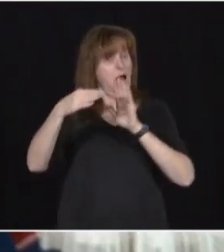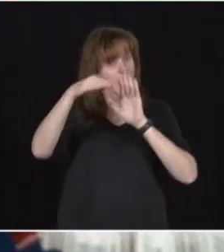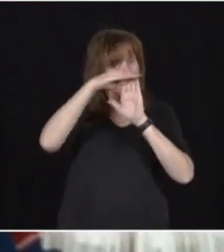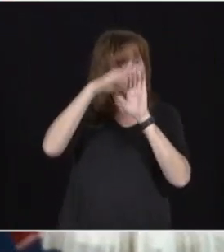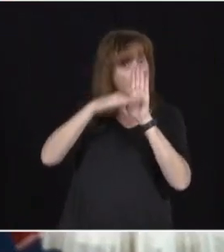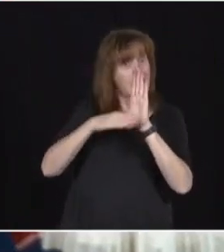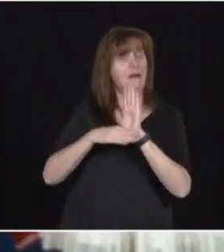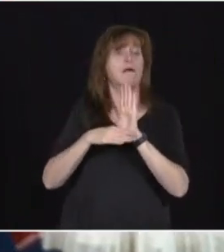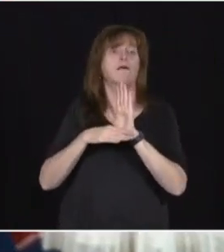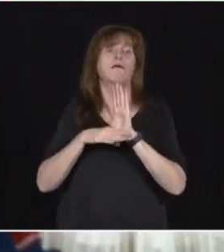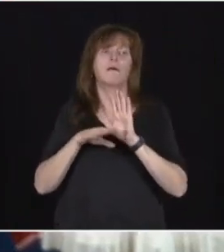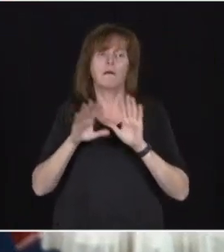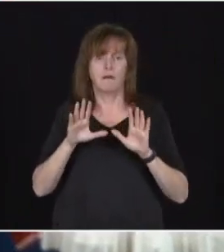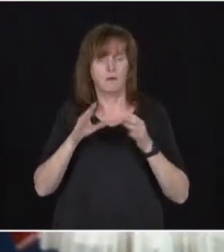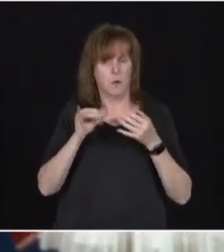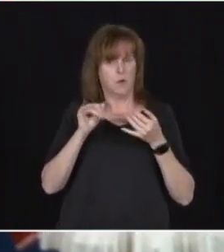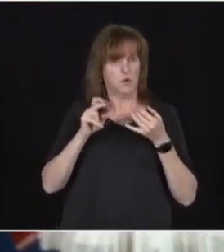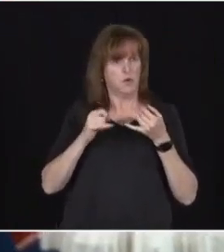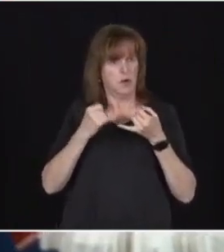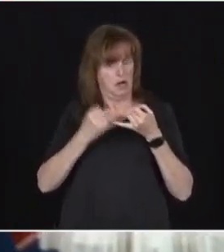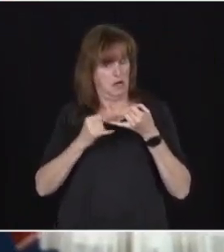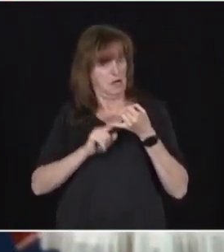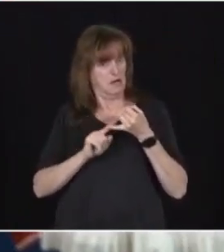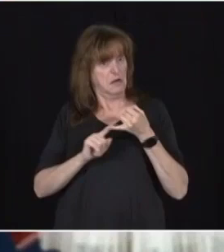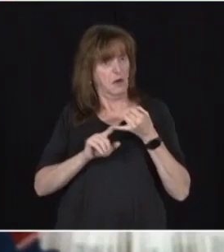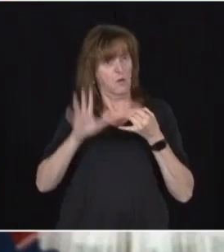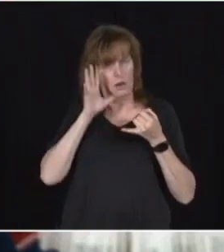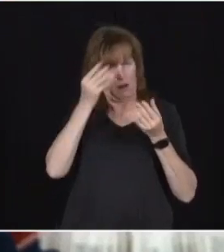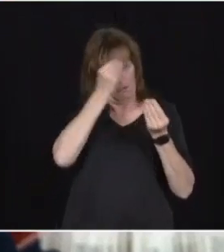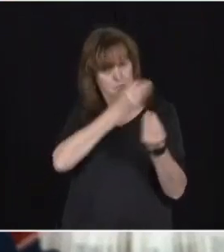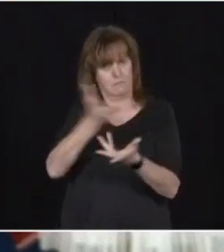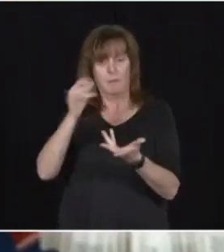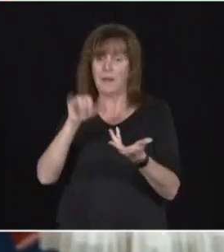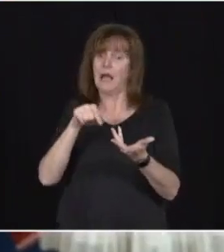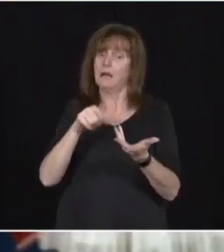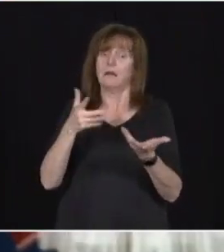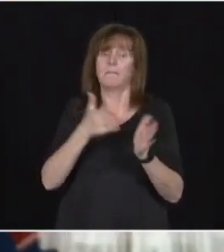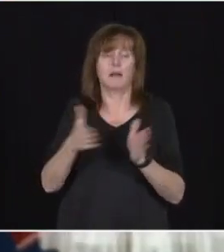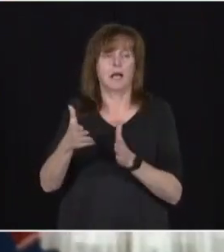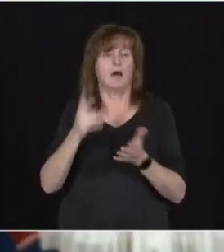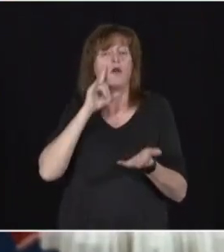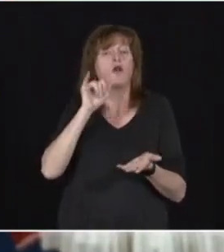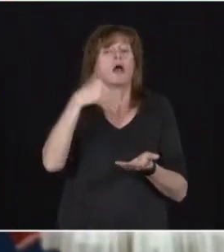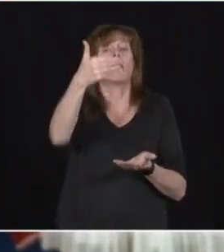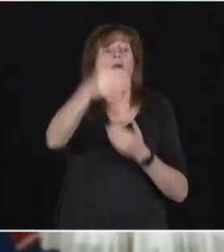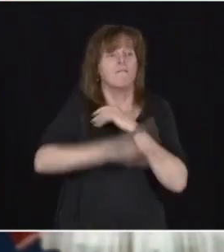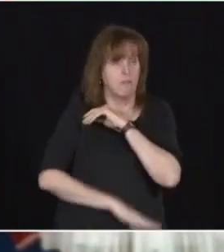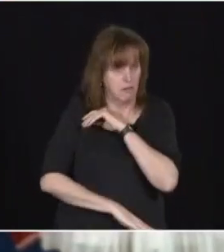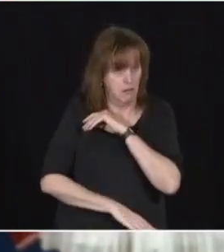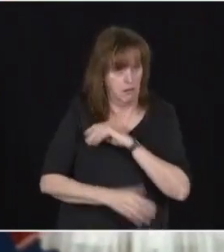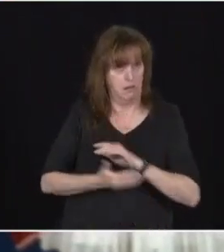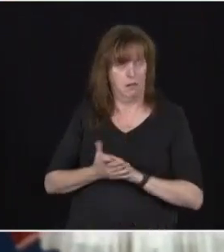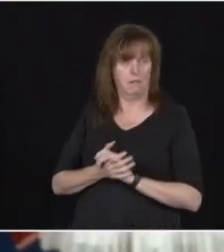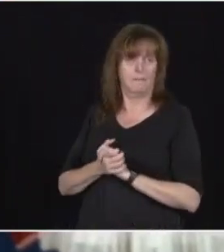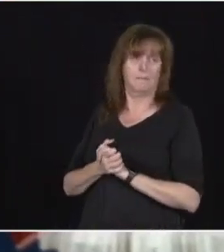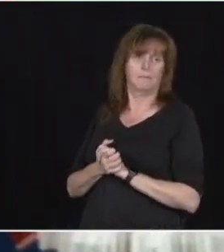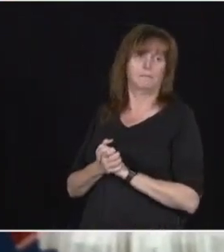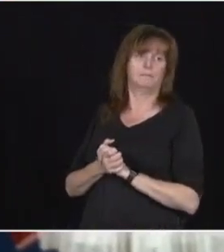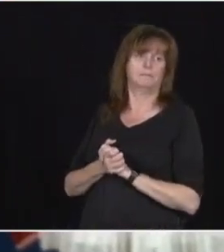And families of one of the details and plan for September by the end of June. Next question. Next question comes from Laura.